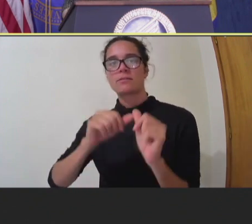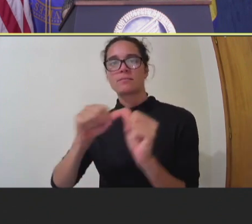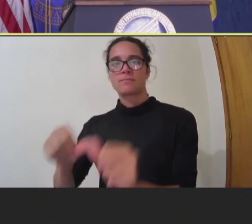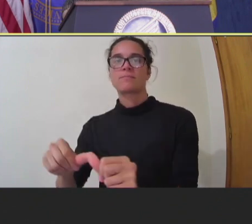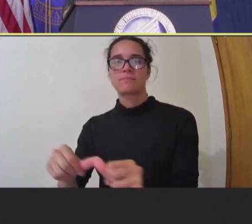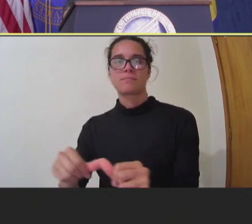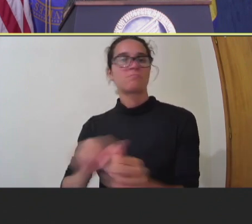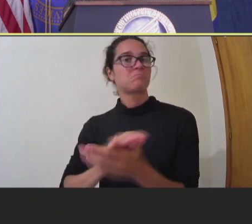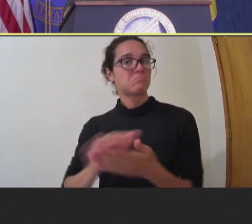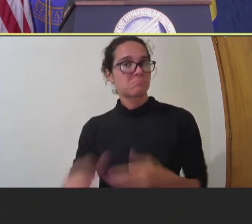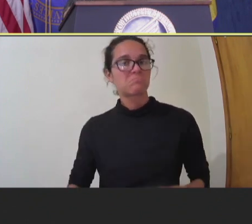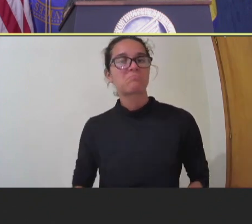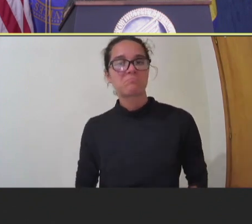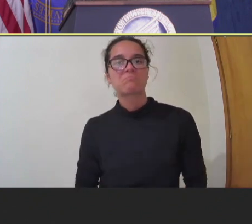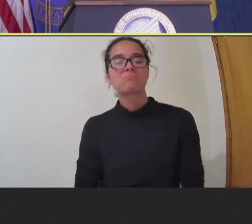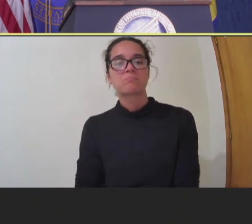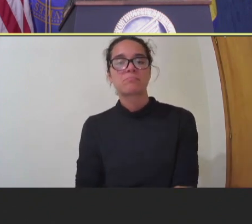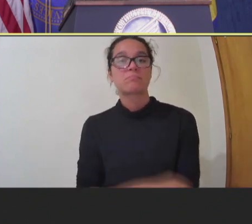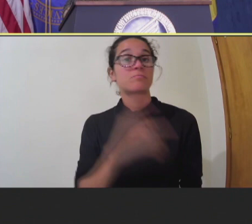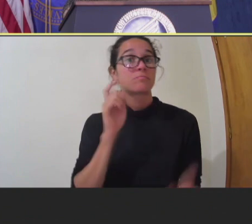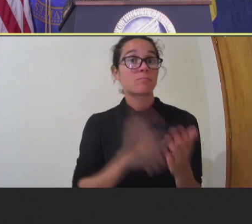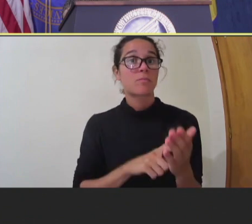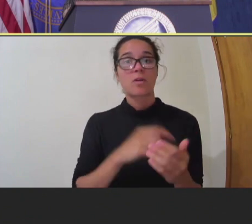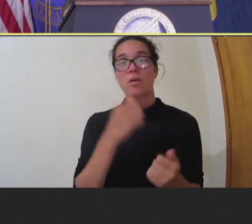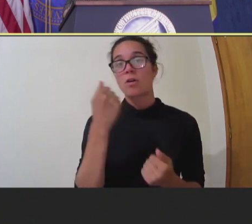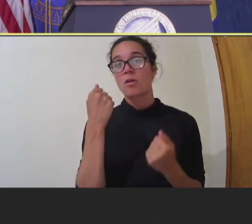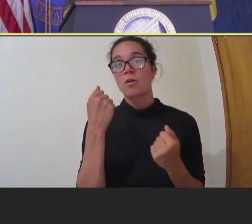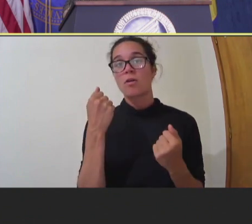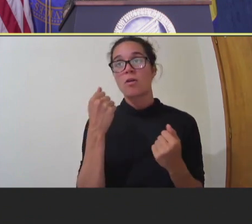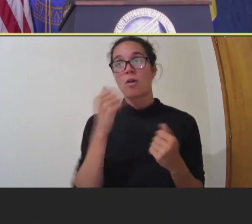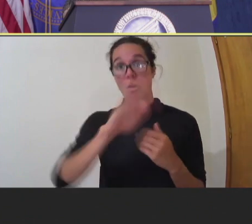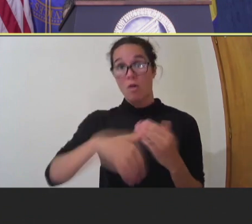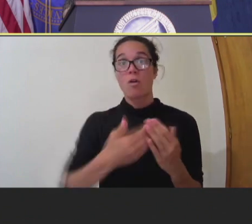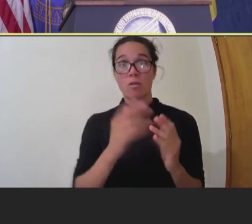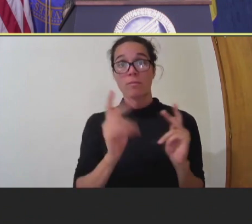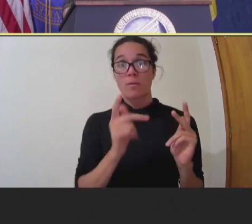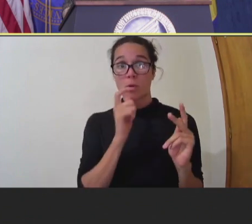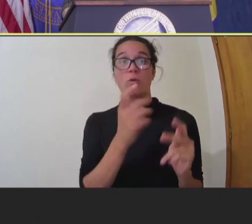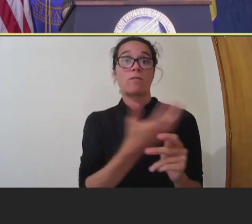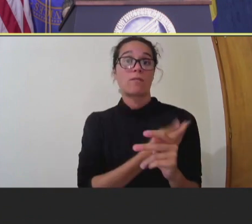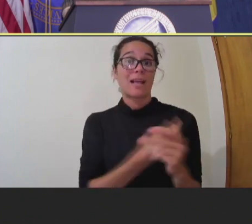all the folks who were vaccinated actually had an immune response, and you could correlate the level